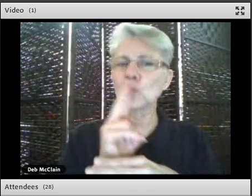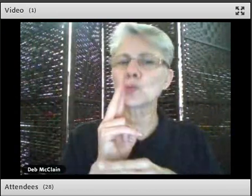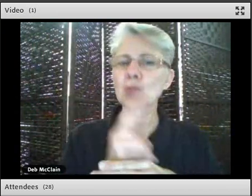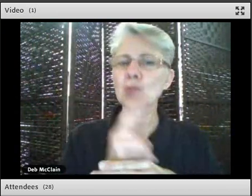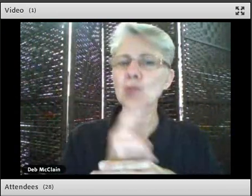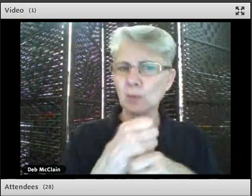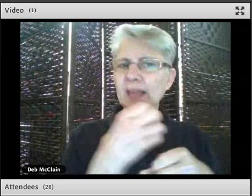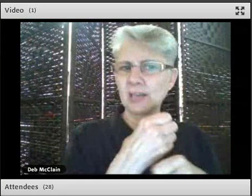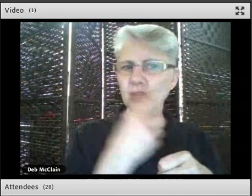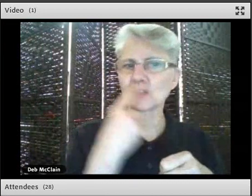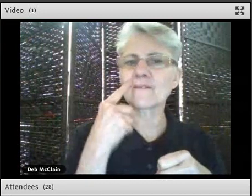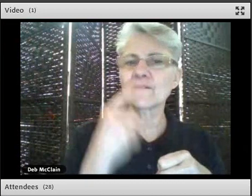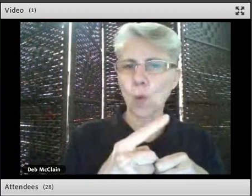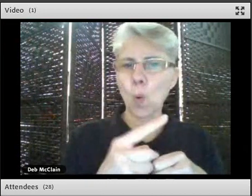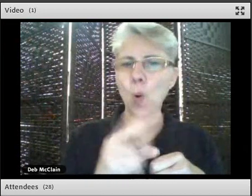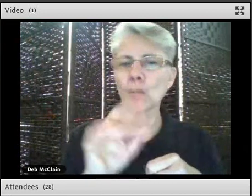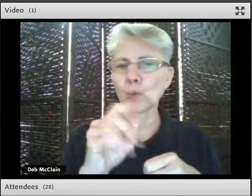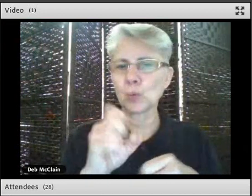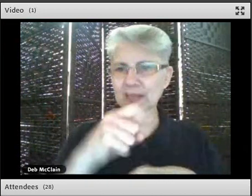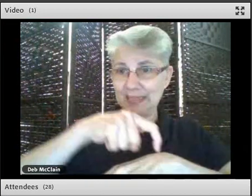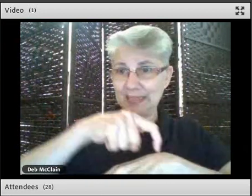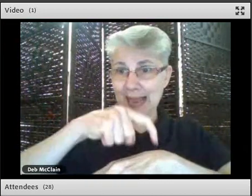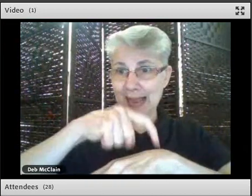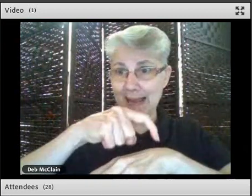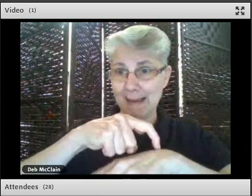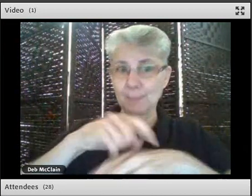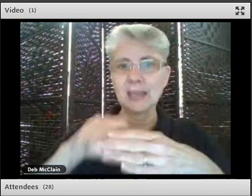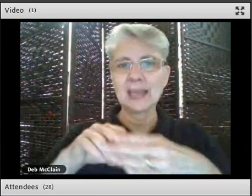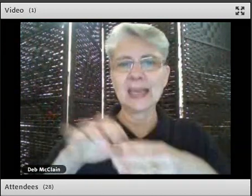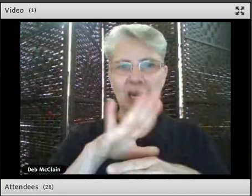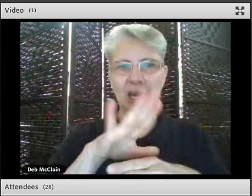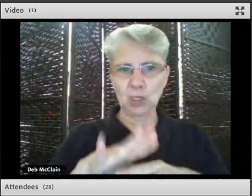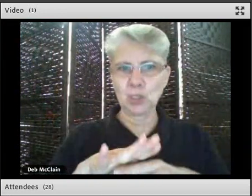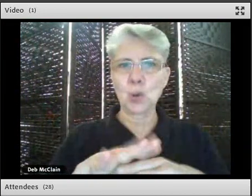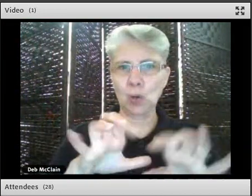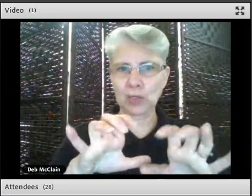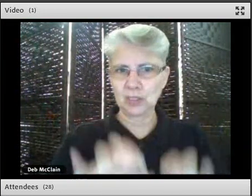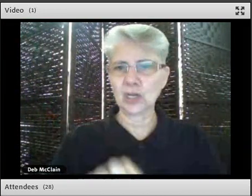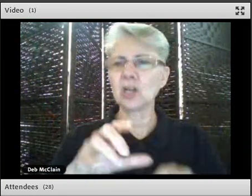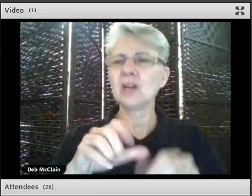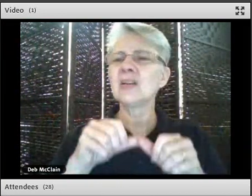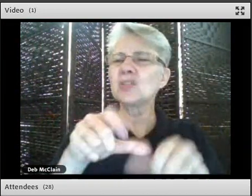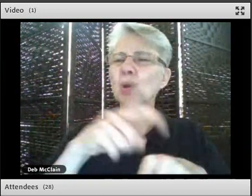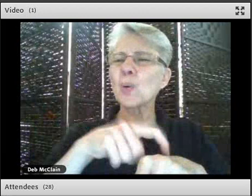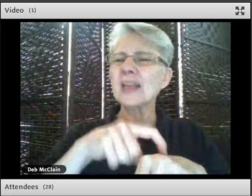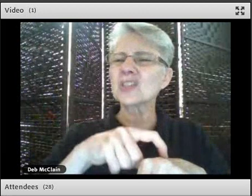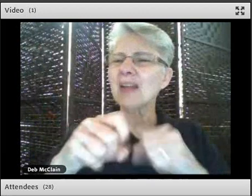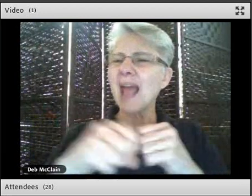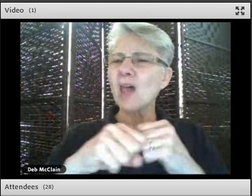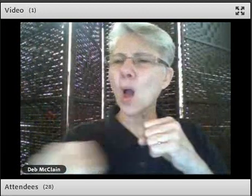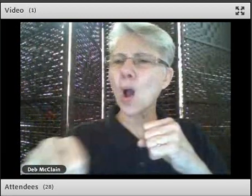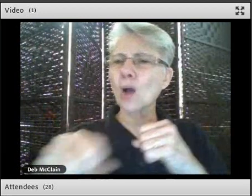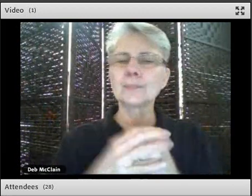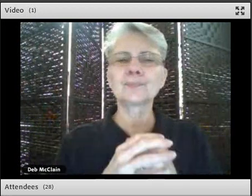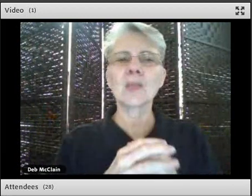And then record what you see. So, this is the nice part. We don't have to reformat anything. We can take what we see